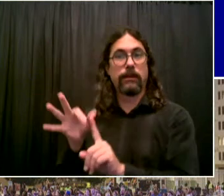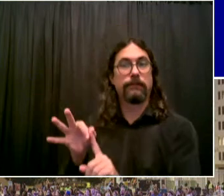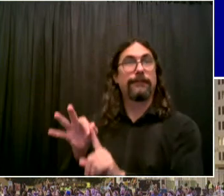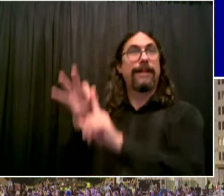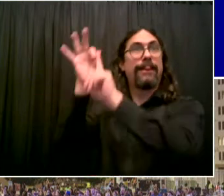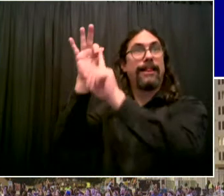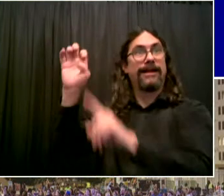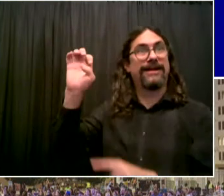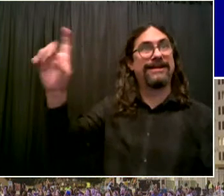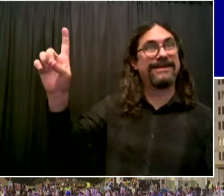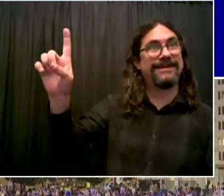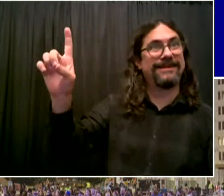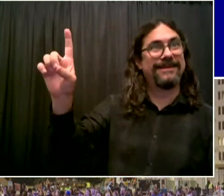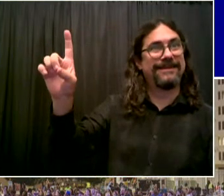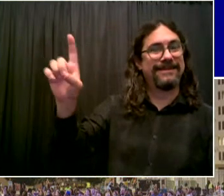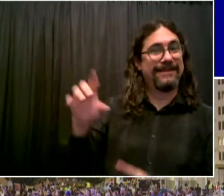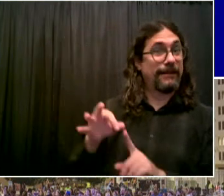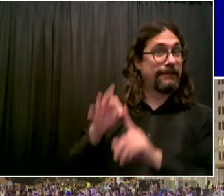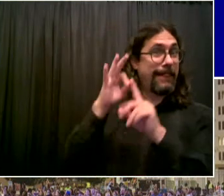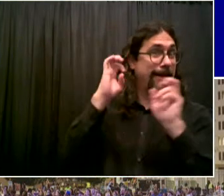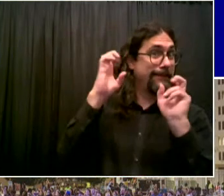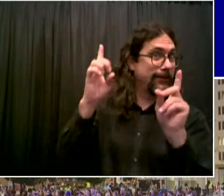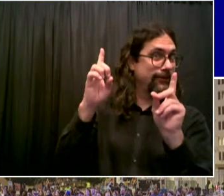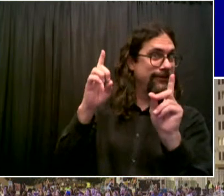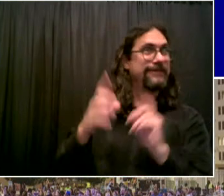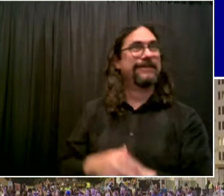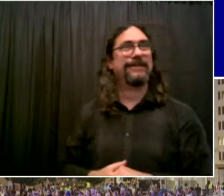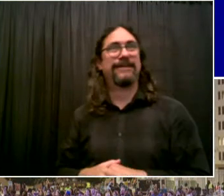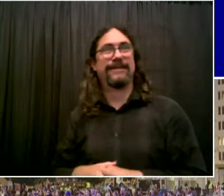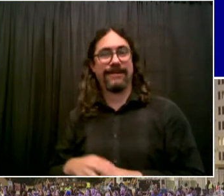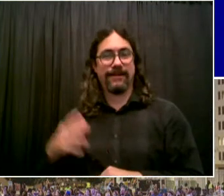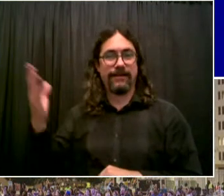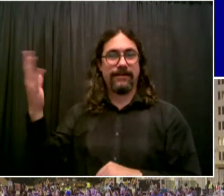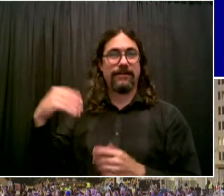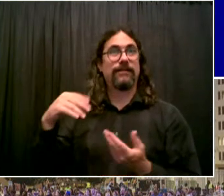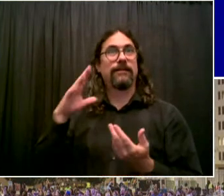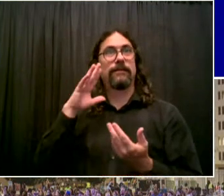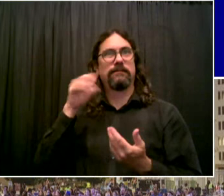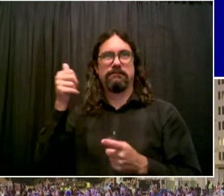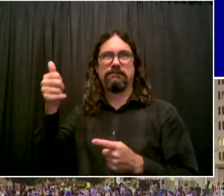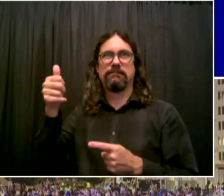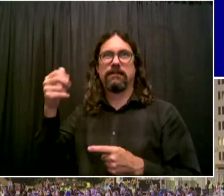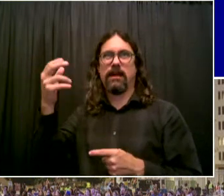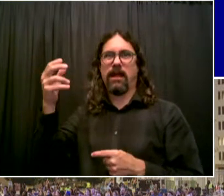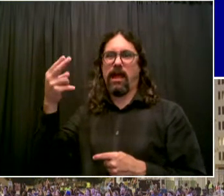HUSBAND OF REMI AS RUBEN MENTIONED.